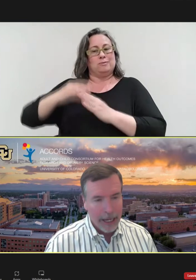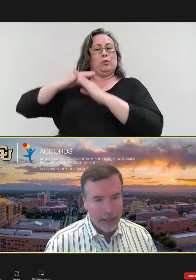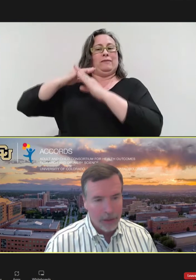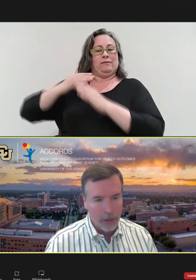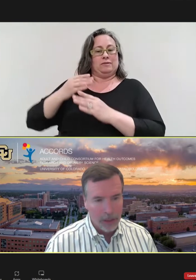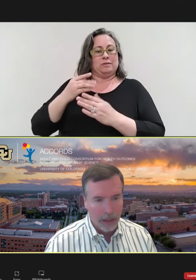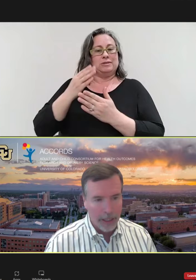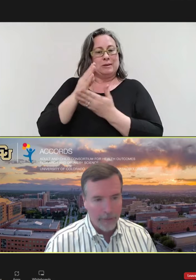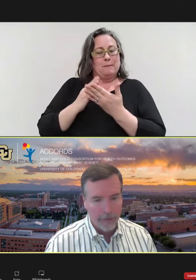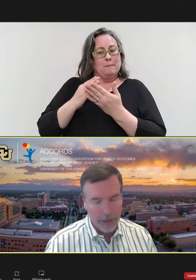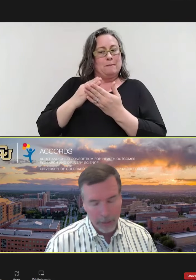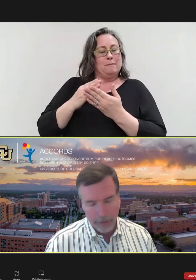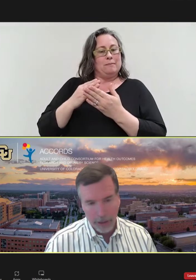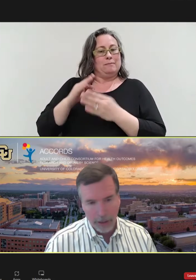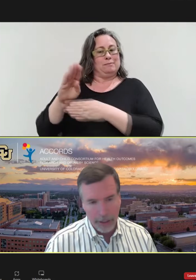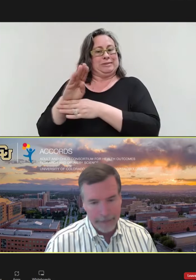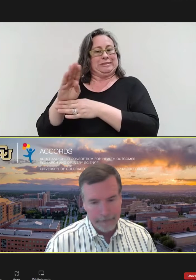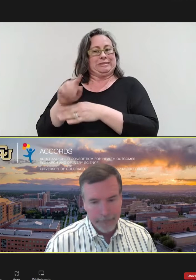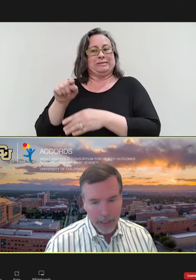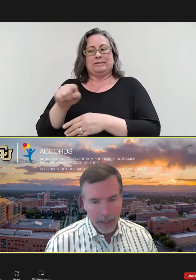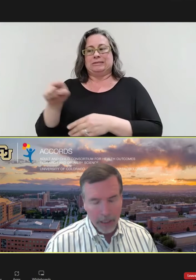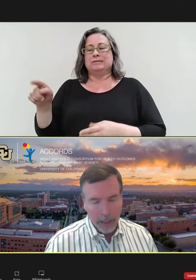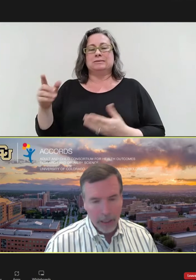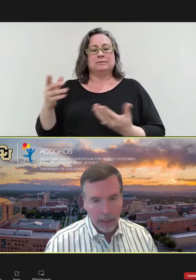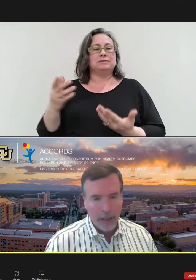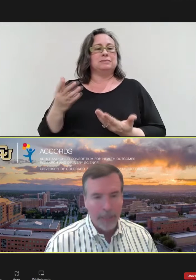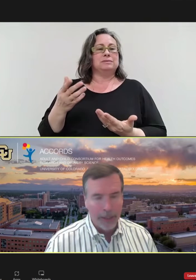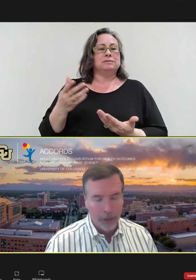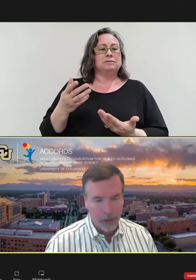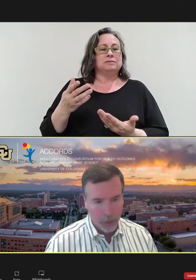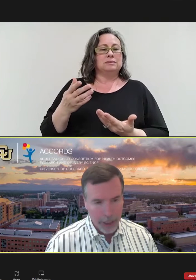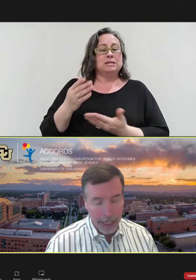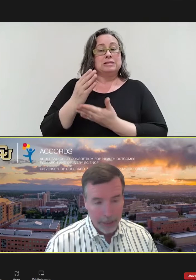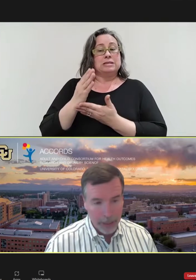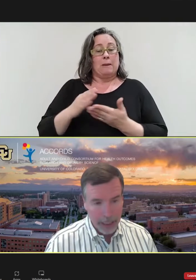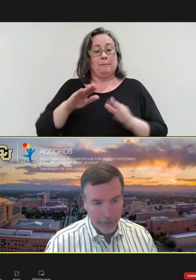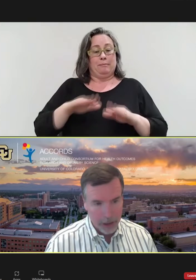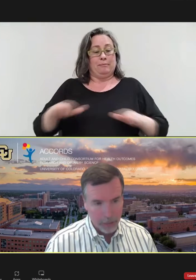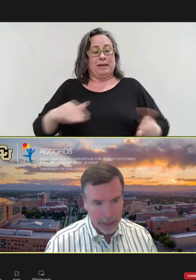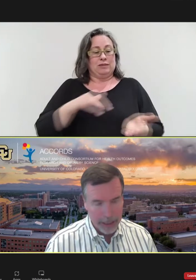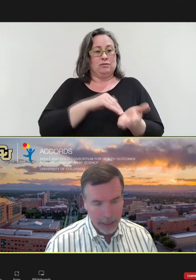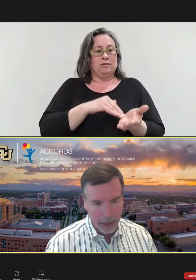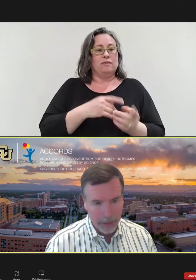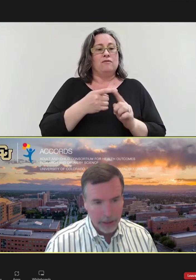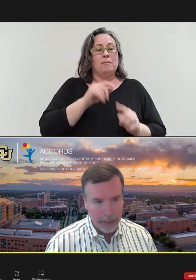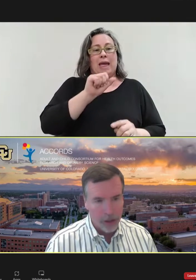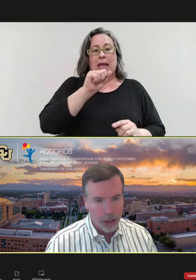And so, some have -- some of the pediatricians within AAP have expressed to AAP leadership